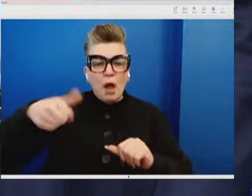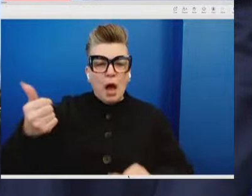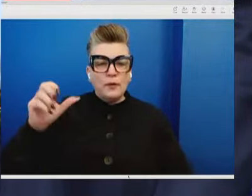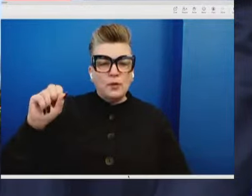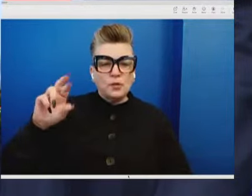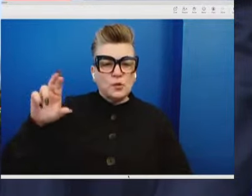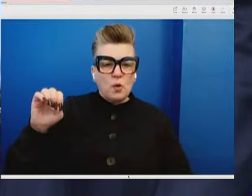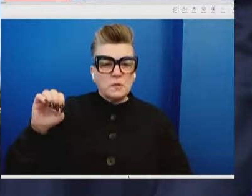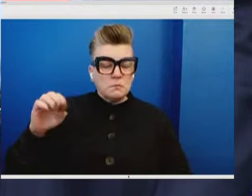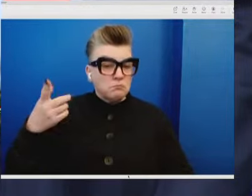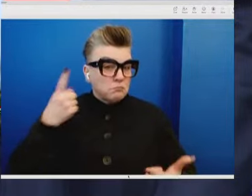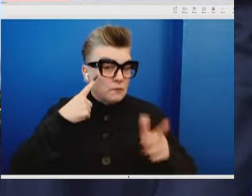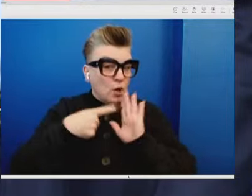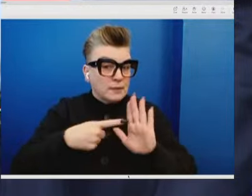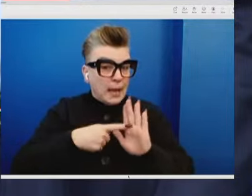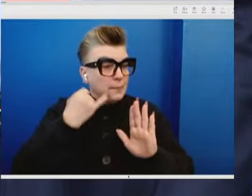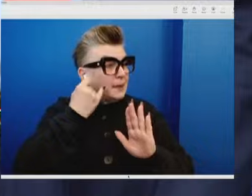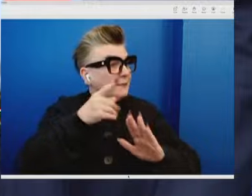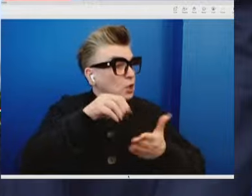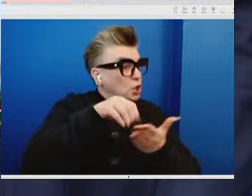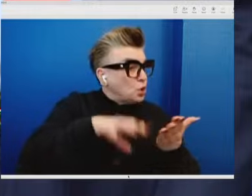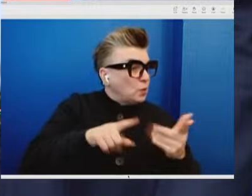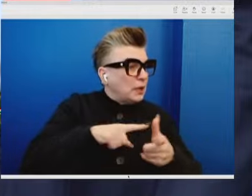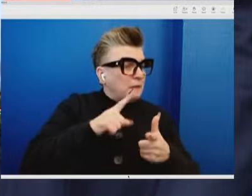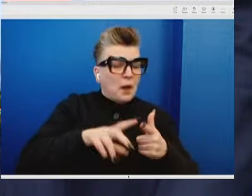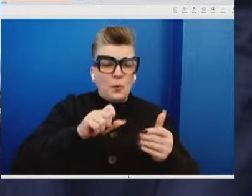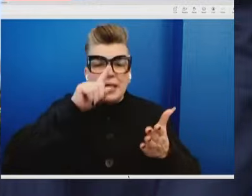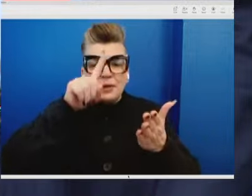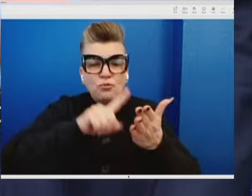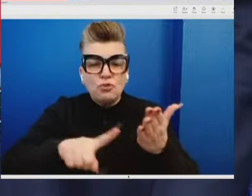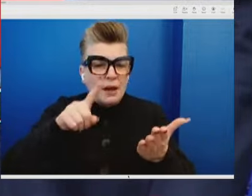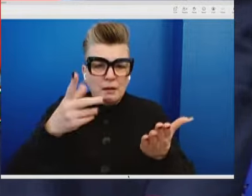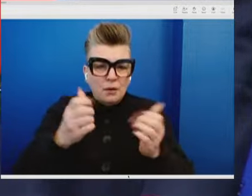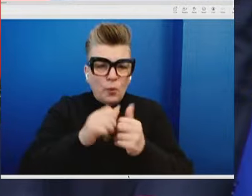for them and not even take them to the income process. Or if they are a disabled veteran,